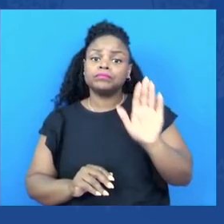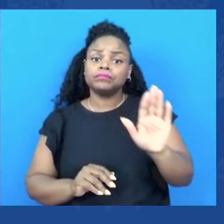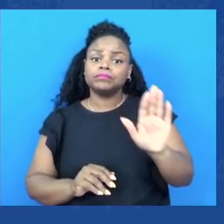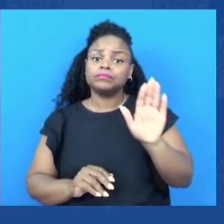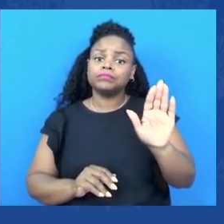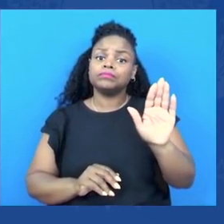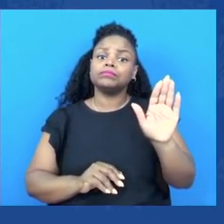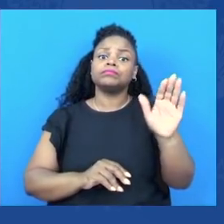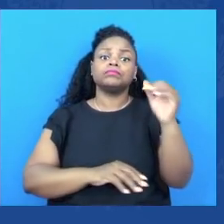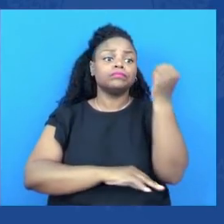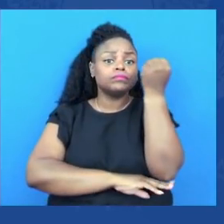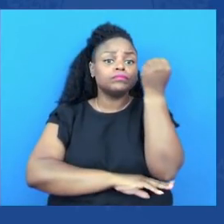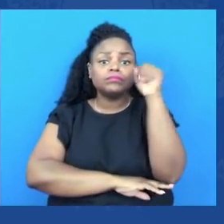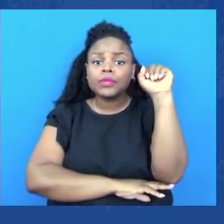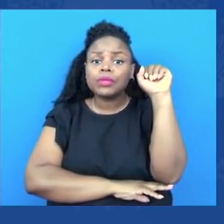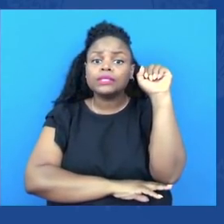there should be mandatory masks.